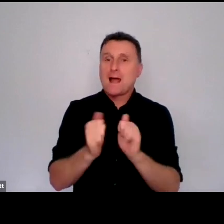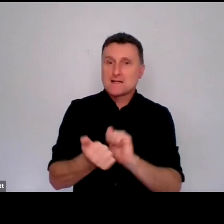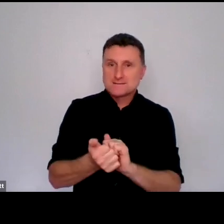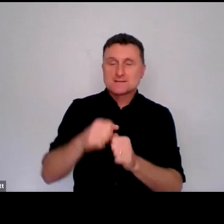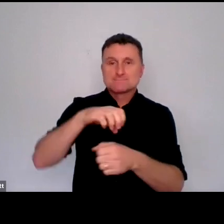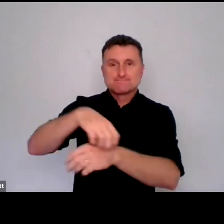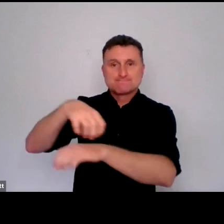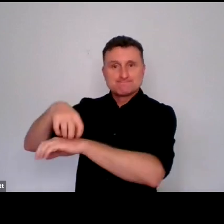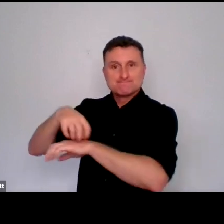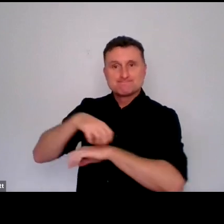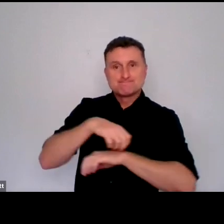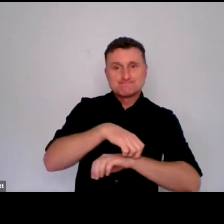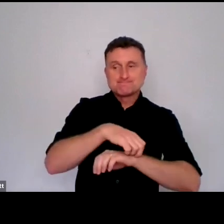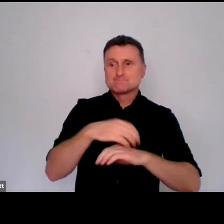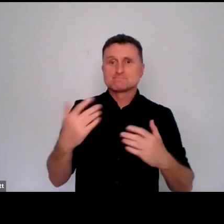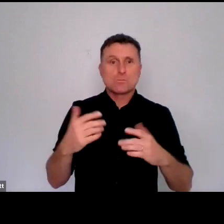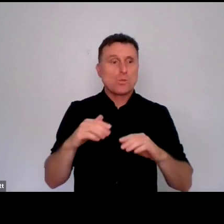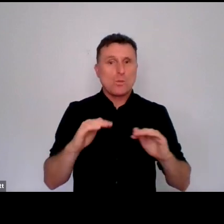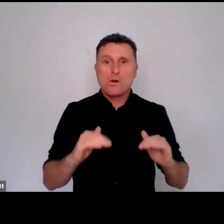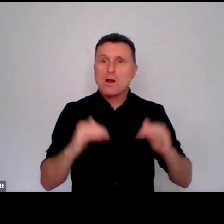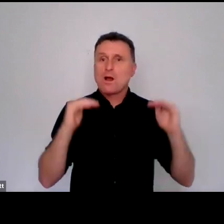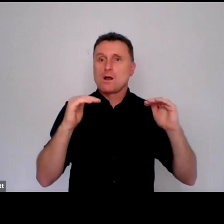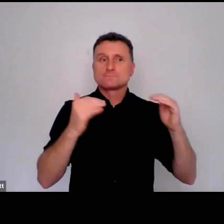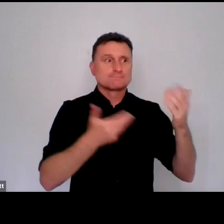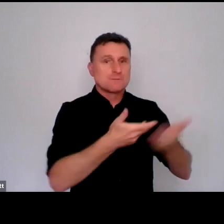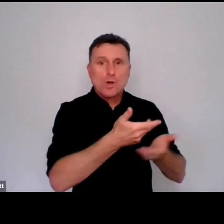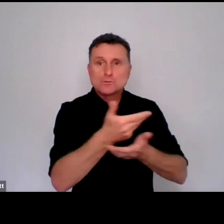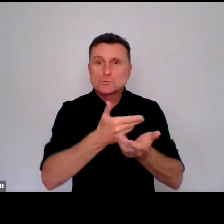with a high degree of consultation around New Zealand.